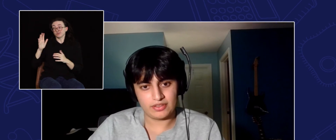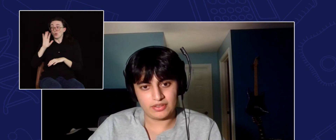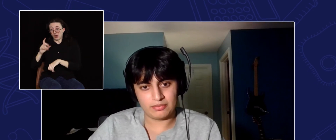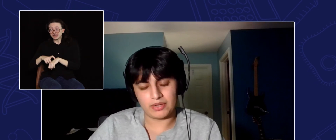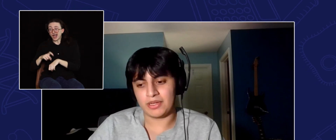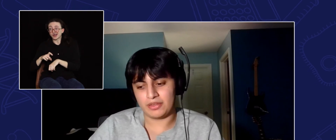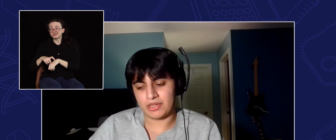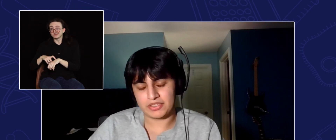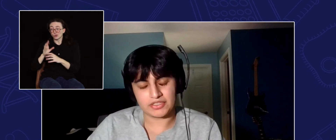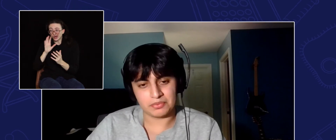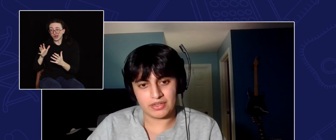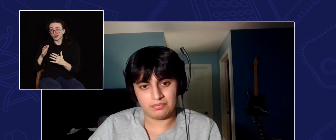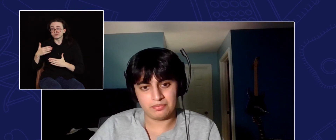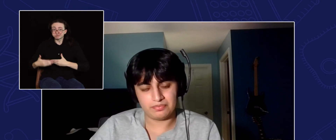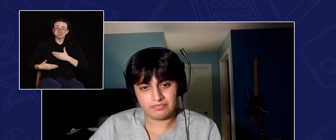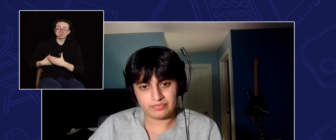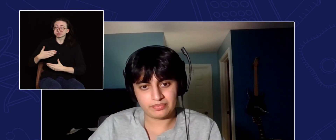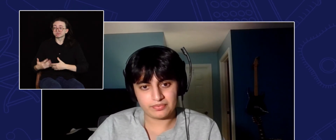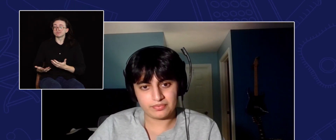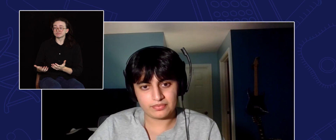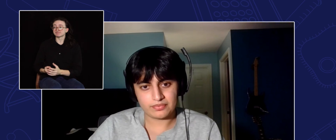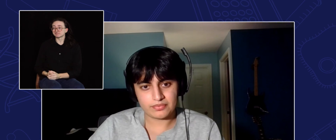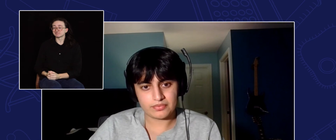But it might -- it might take some time.